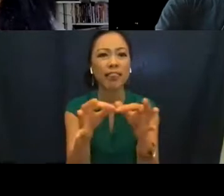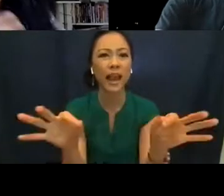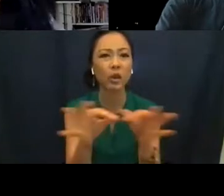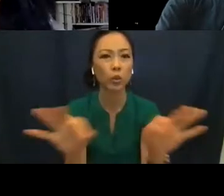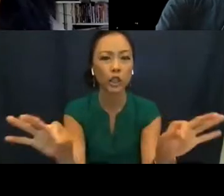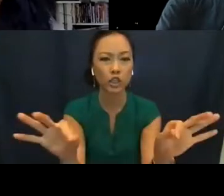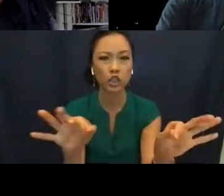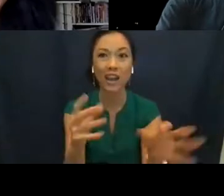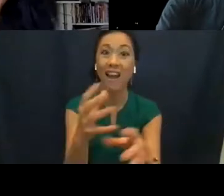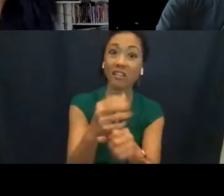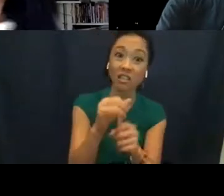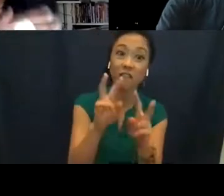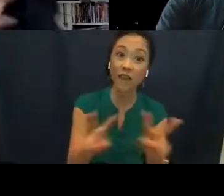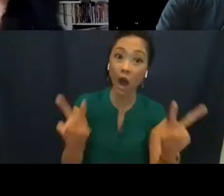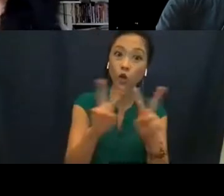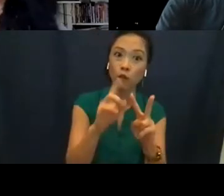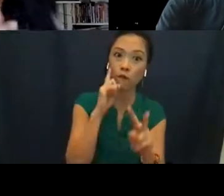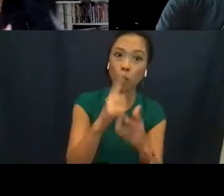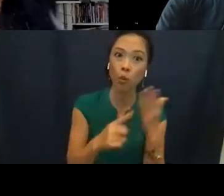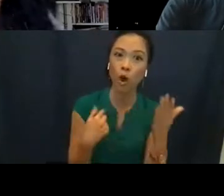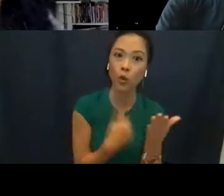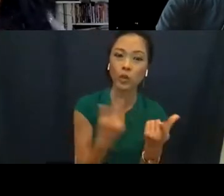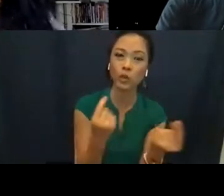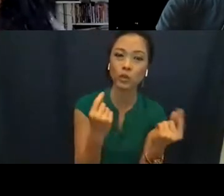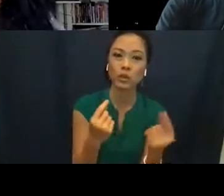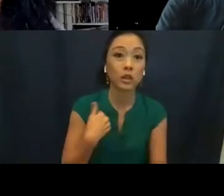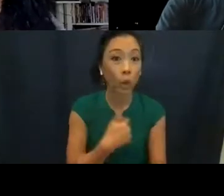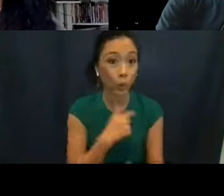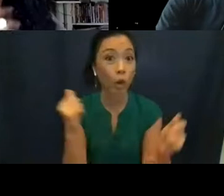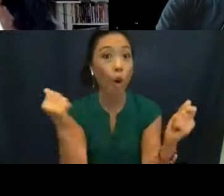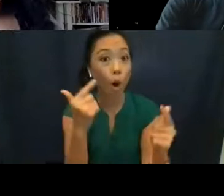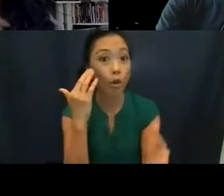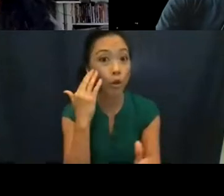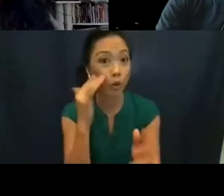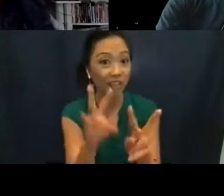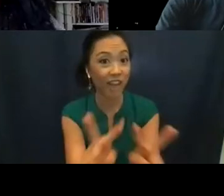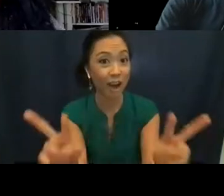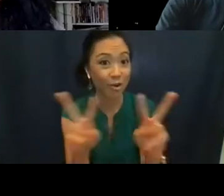What we all know, because we are preaching, we all know the value, right? How can we think